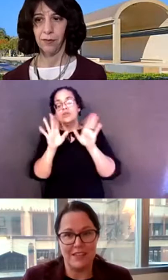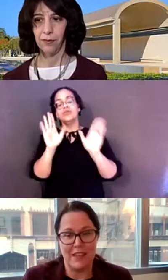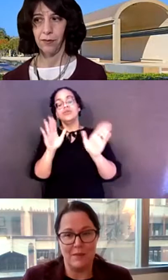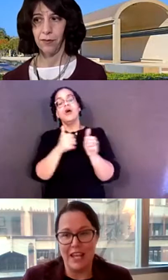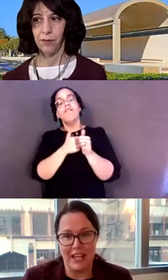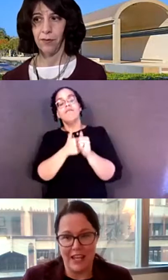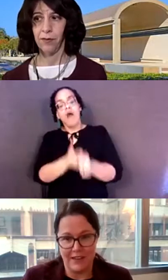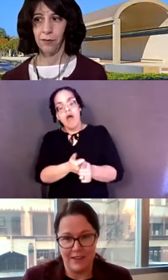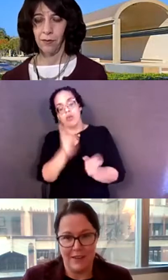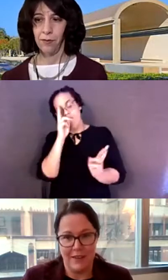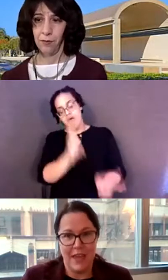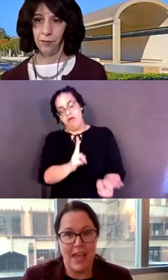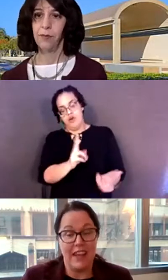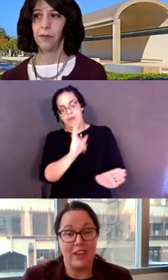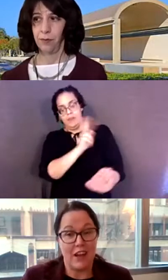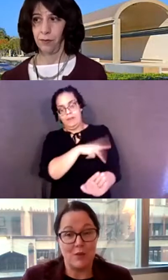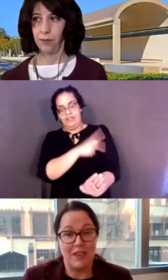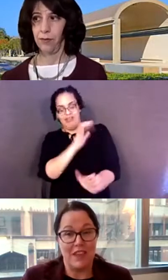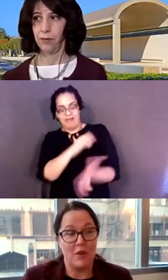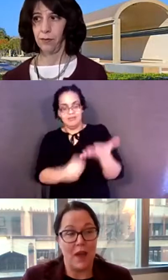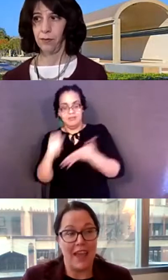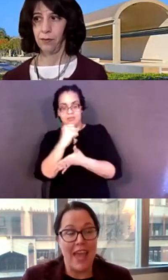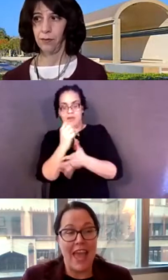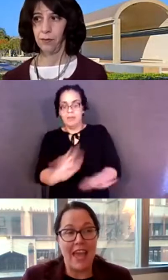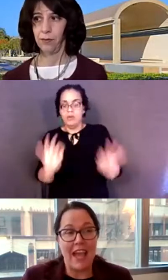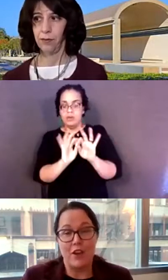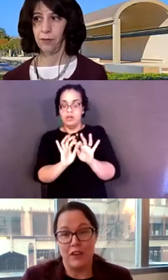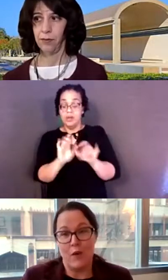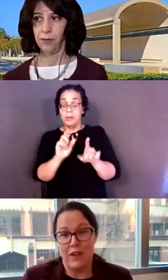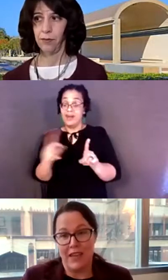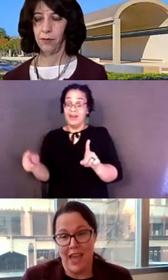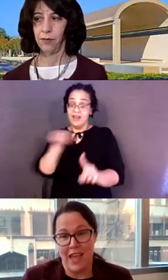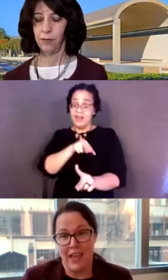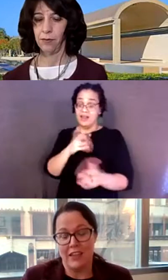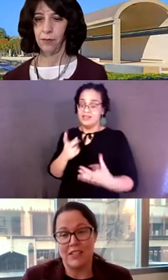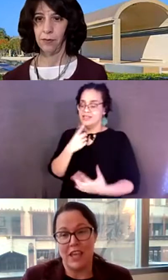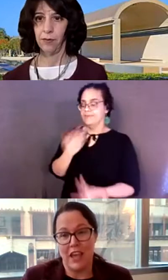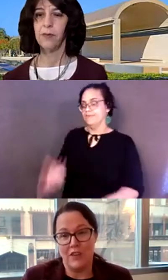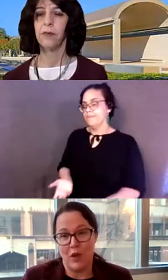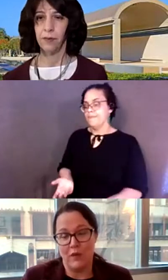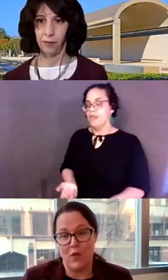the beginning and end and it could also be the other way - hey, I know you don't want to make hay and